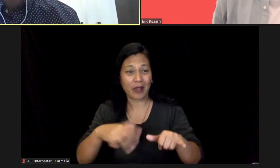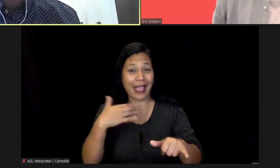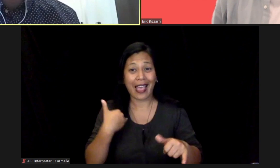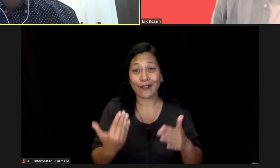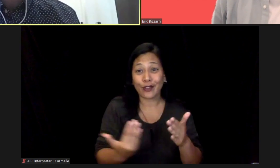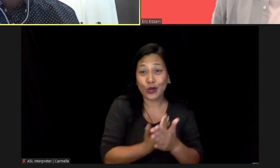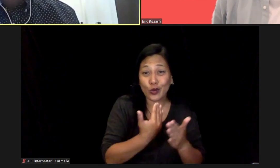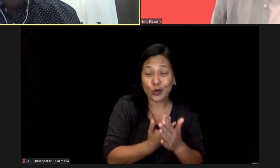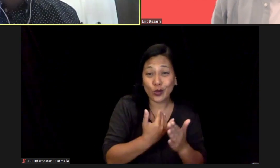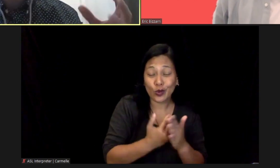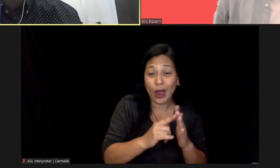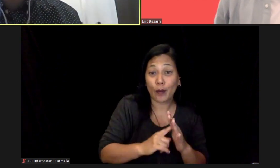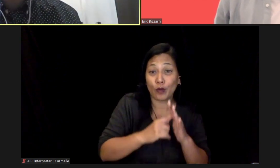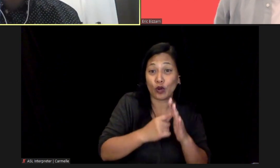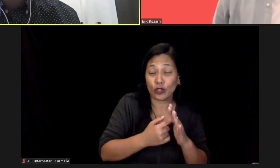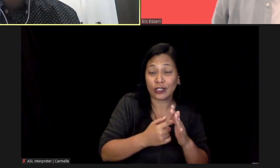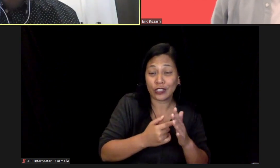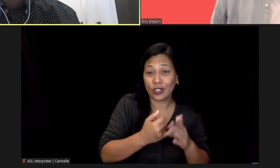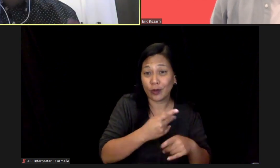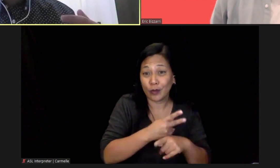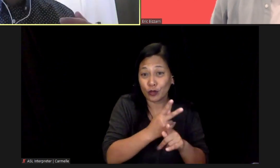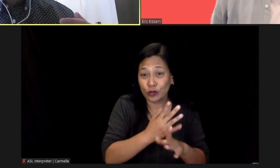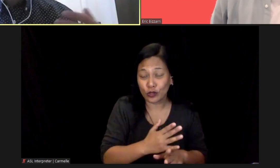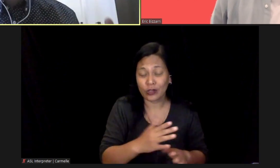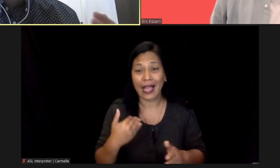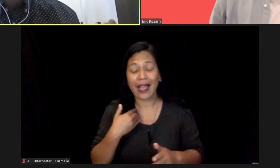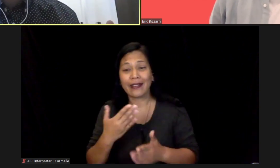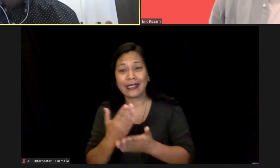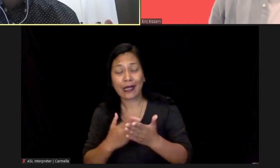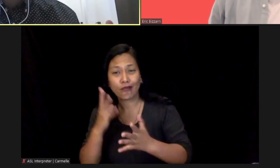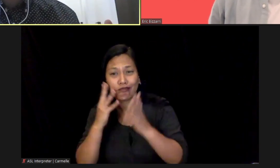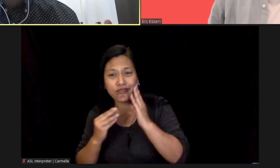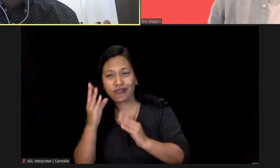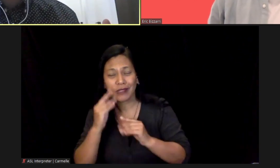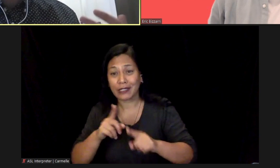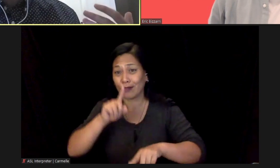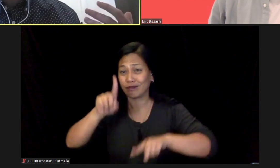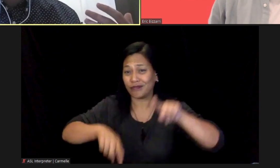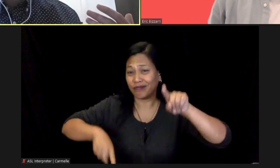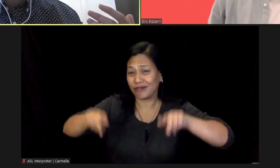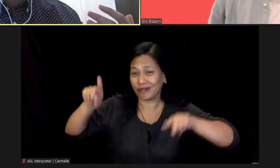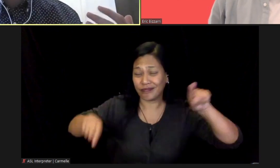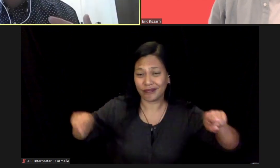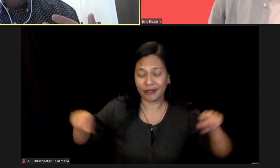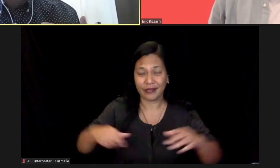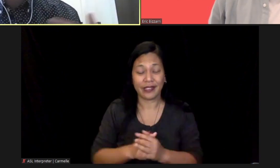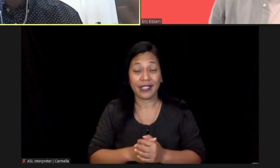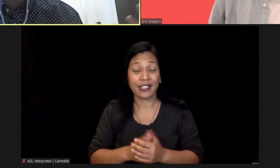And so you're trying to be as clear as possible, but I think that's why I would always say, you know, if you're new and